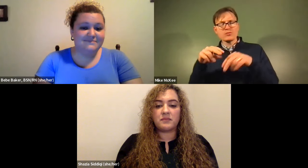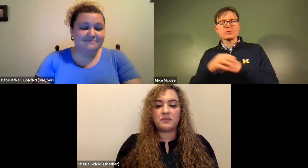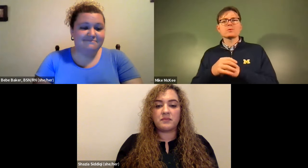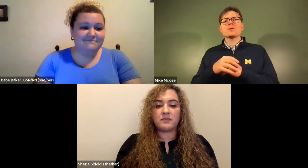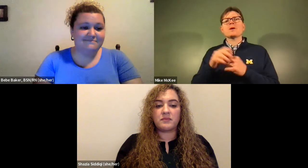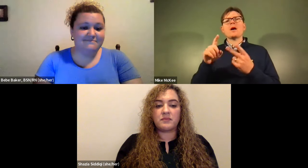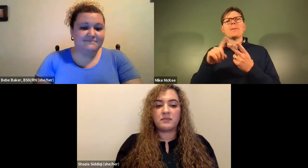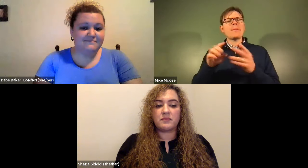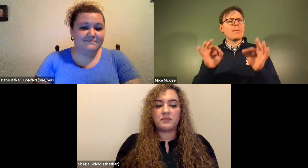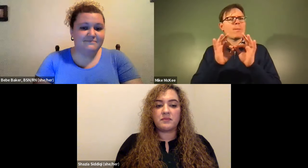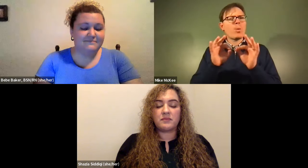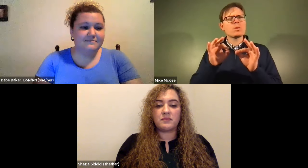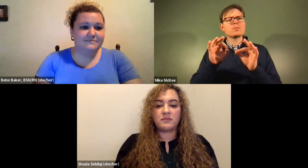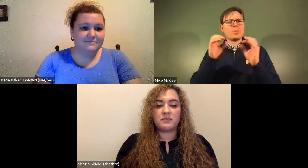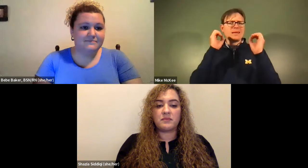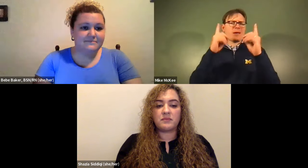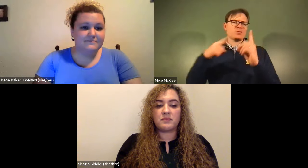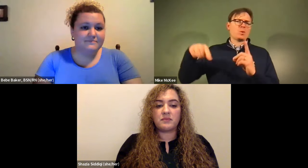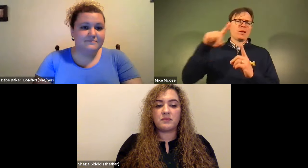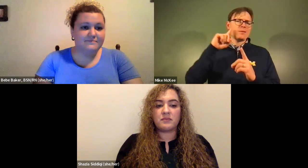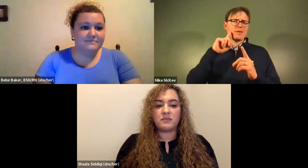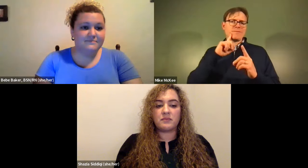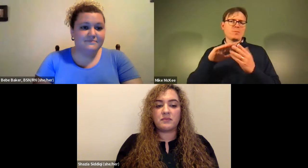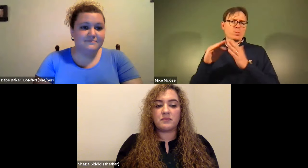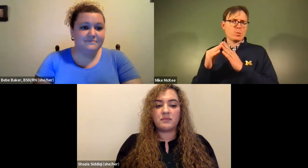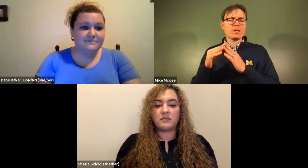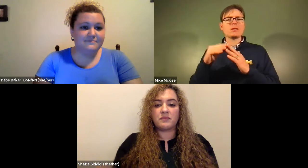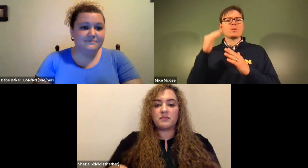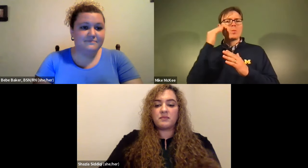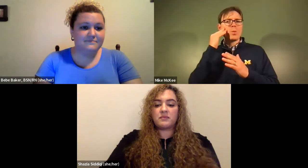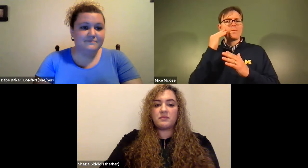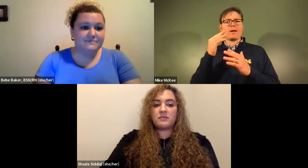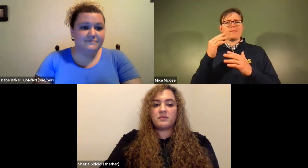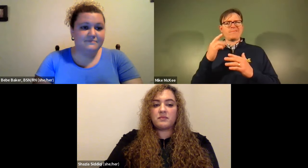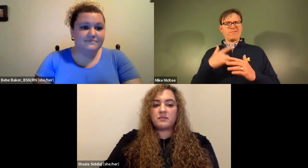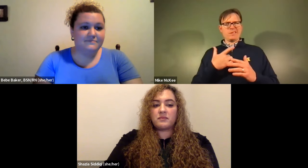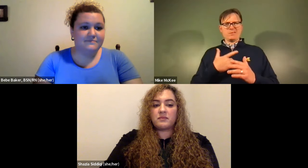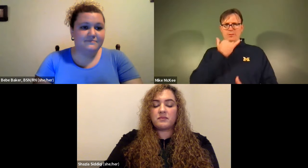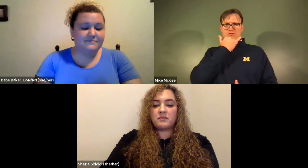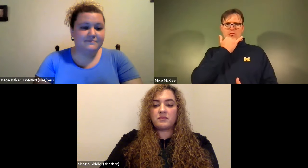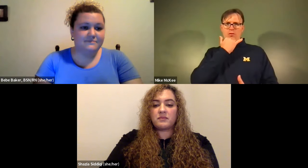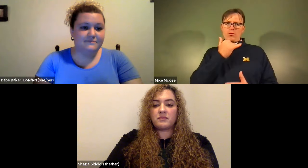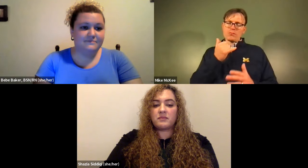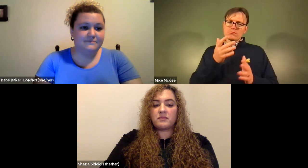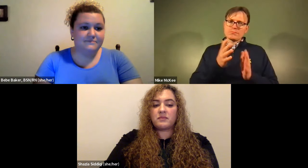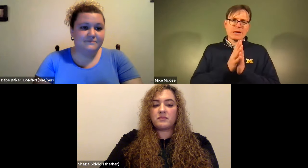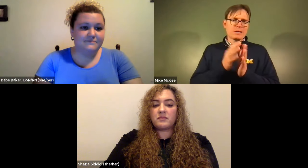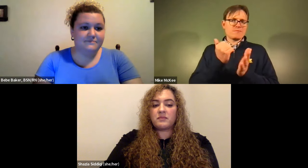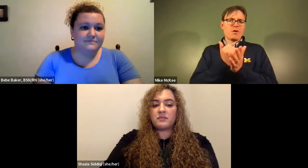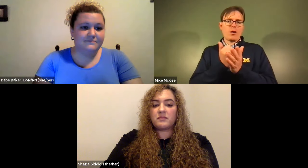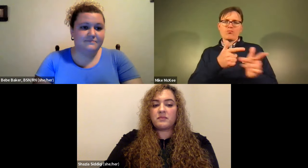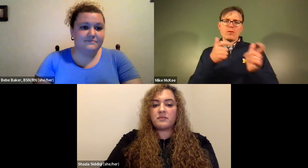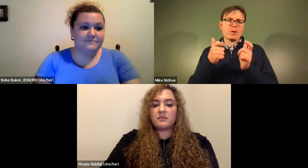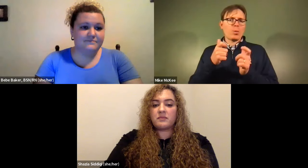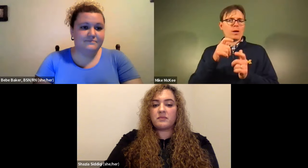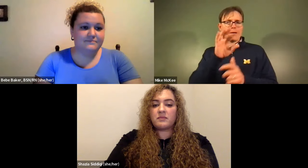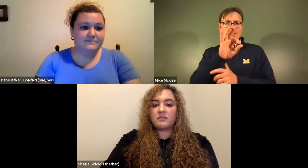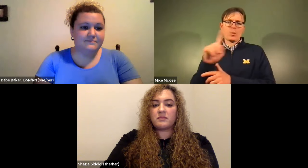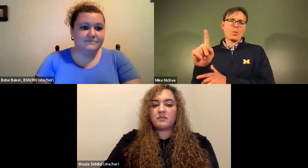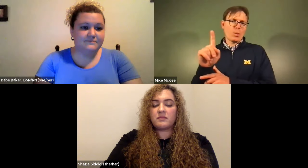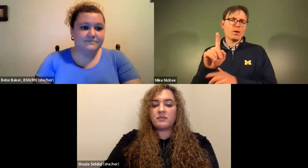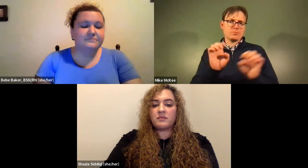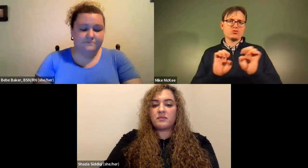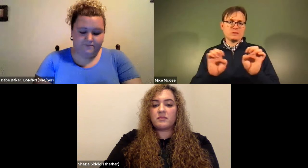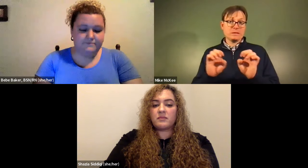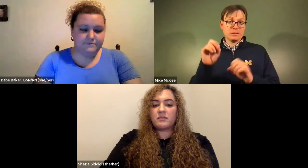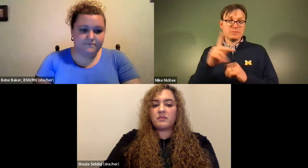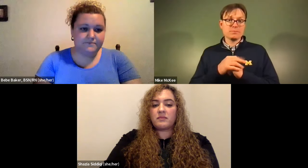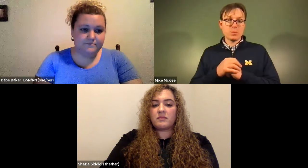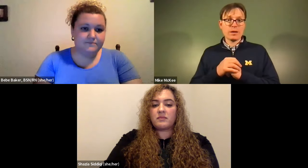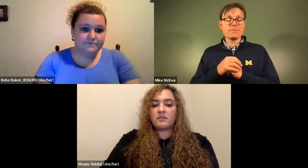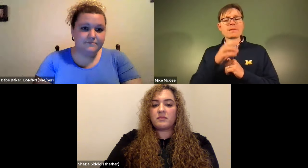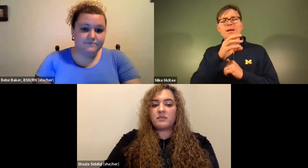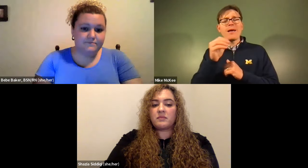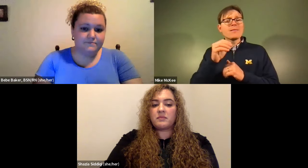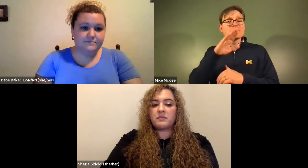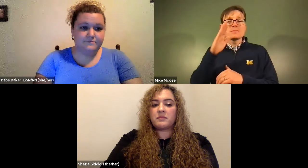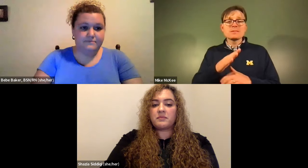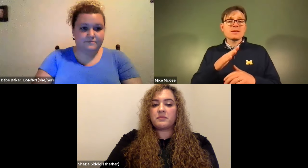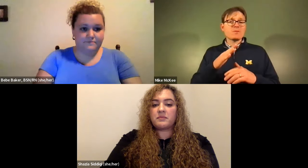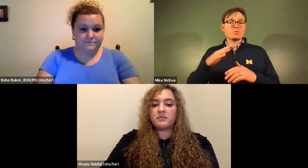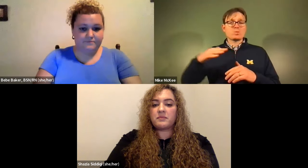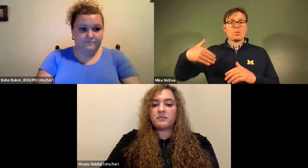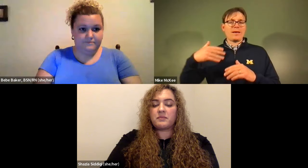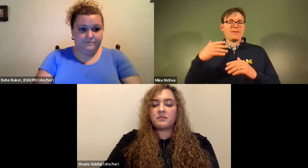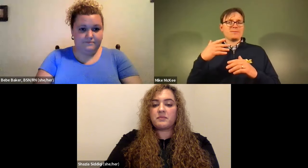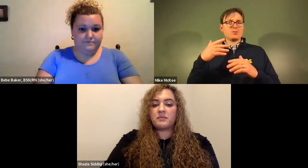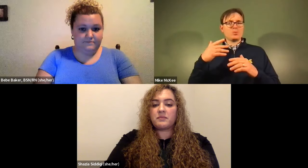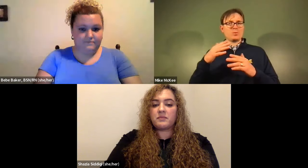James Cech: You know, watch it another day you know, continue to refresh yourself but let's spread awareness and educate our Community, you know and know that if something feels wrong ask for help right away and get yourself to the emergency department.